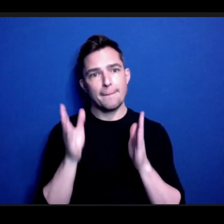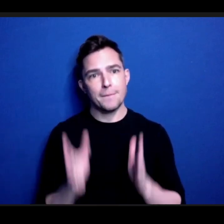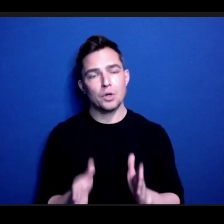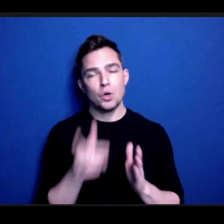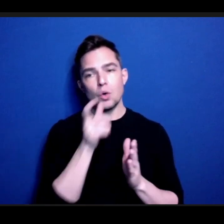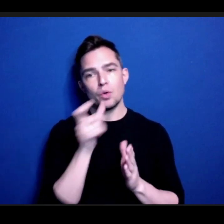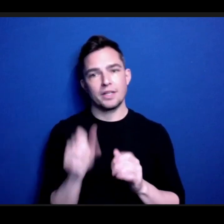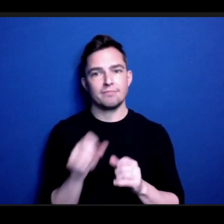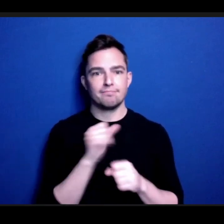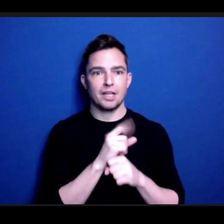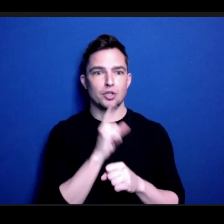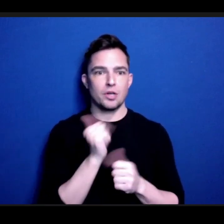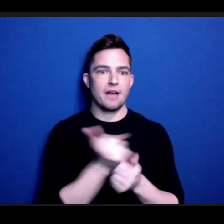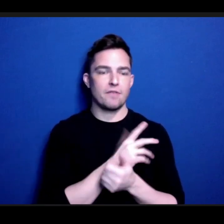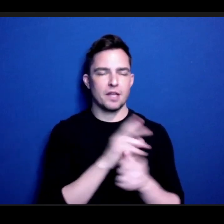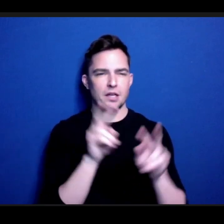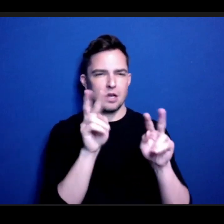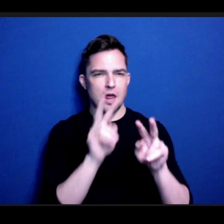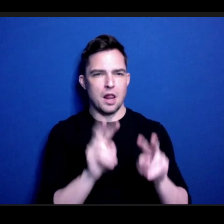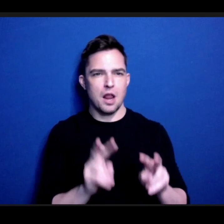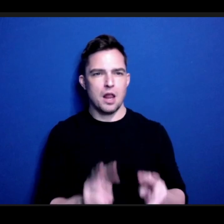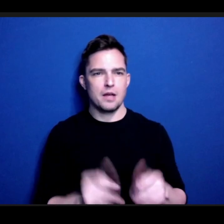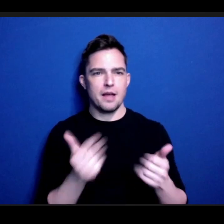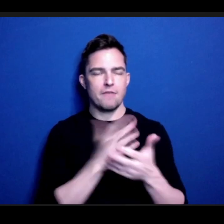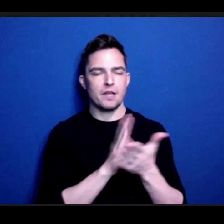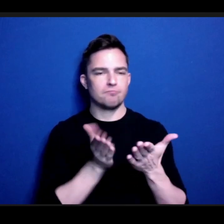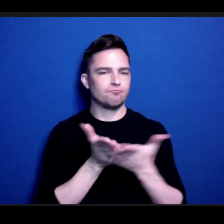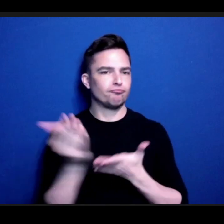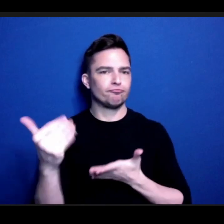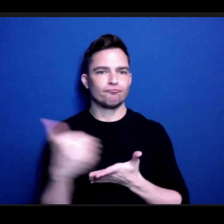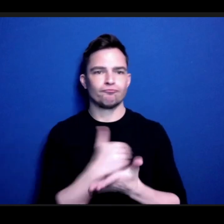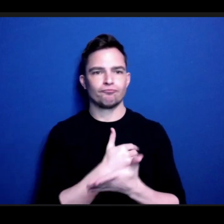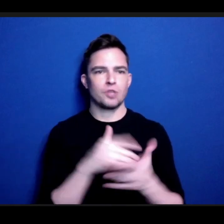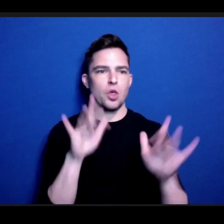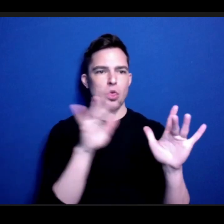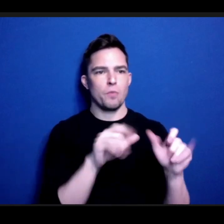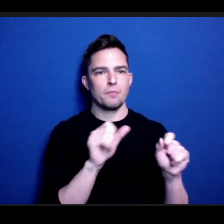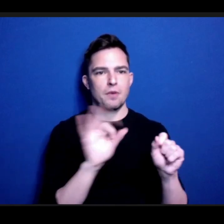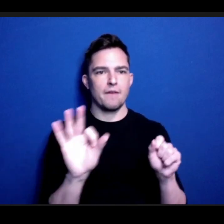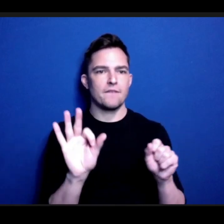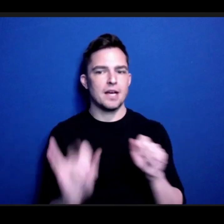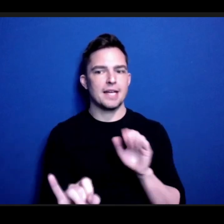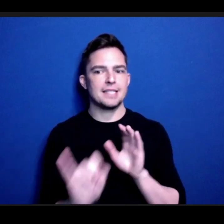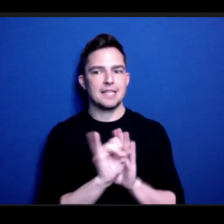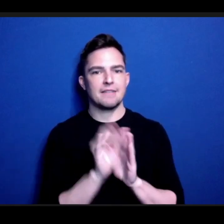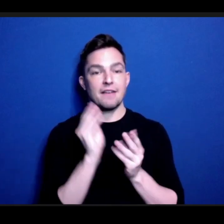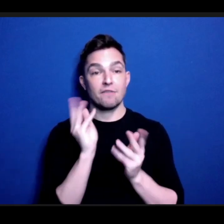sure all of the transcripts are completely emptied of identifying information before